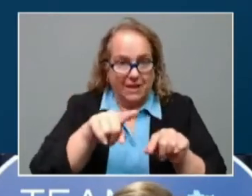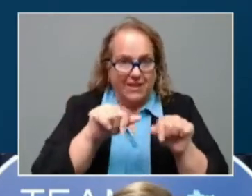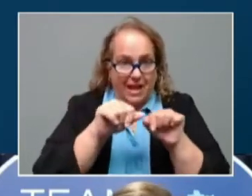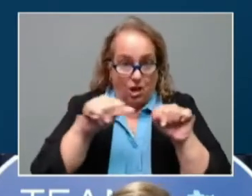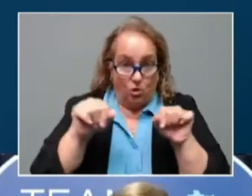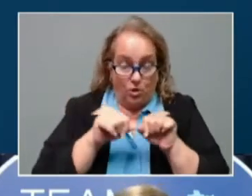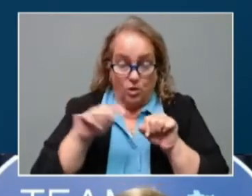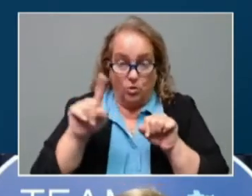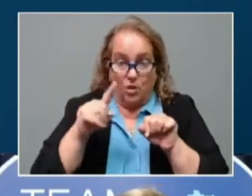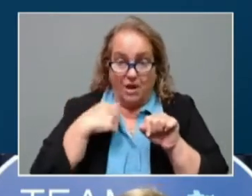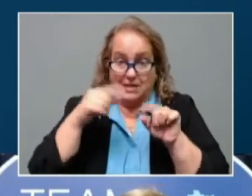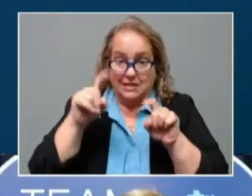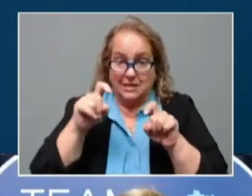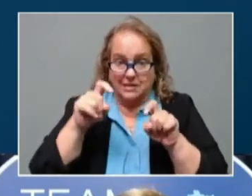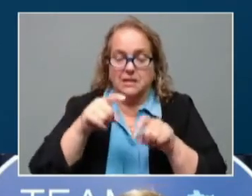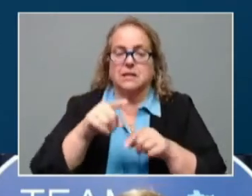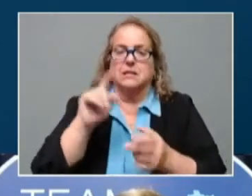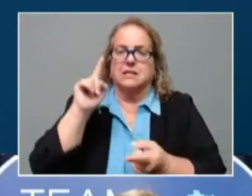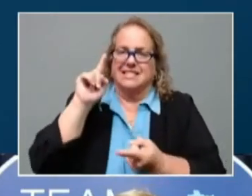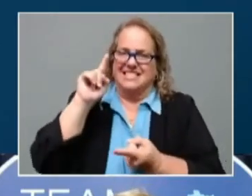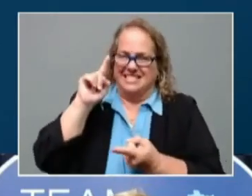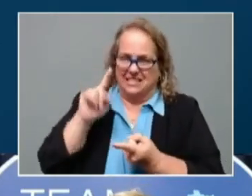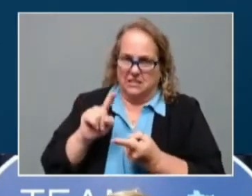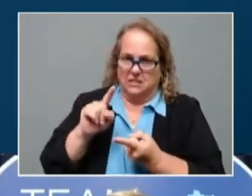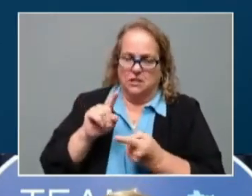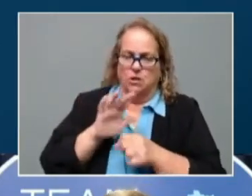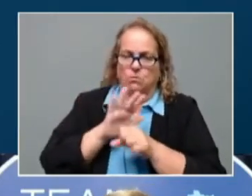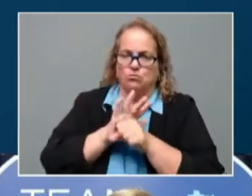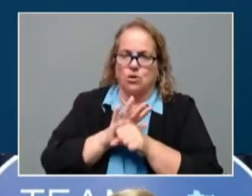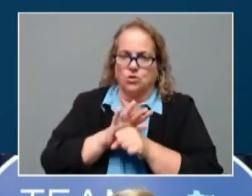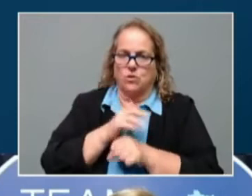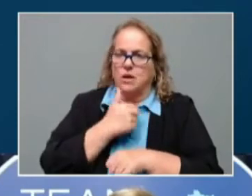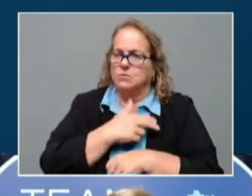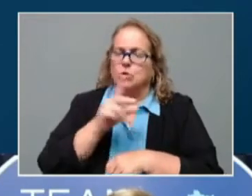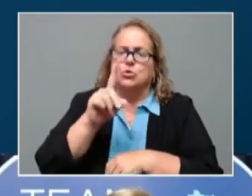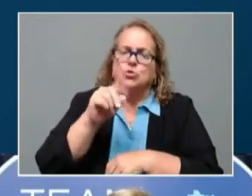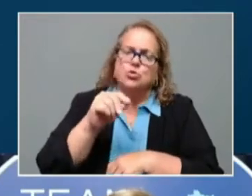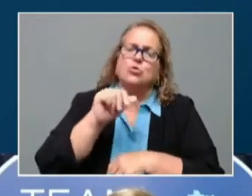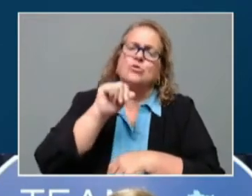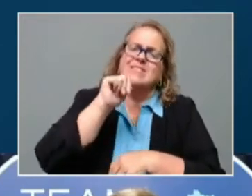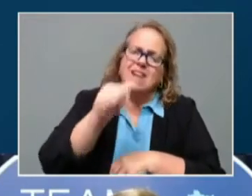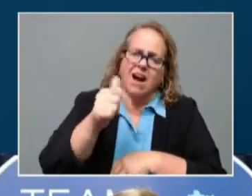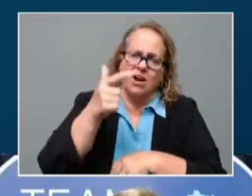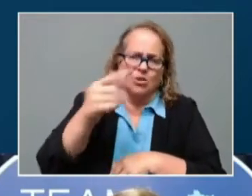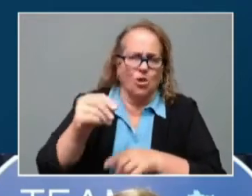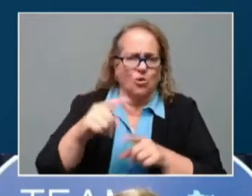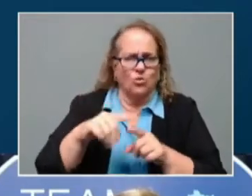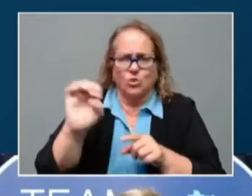pressure on the hospitals do not go to the emergency room if what you need. Um,